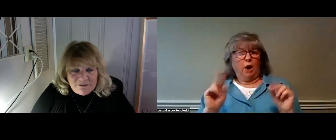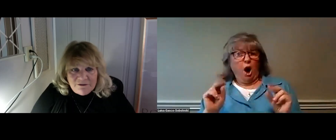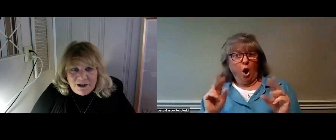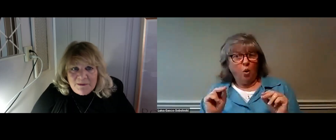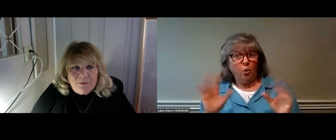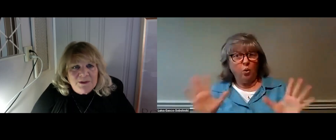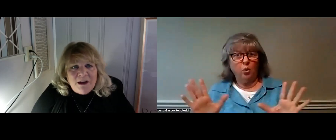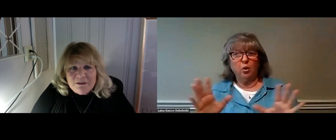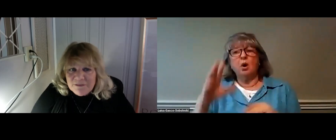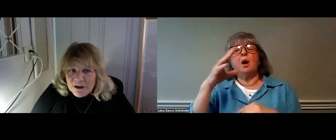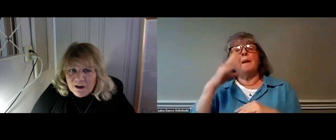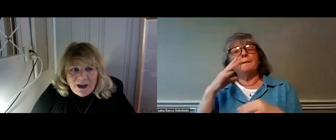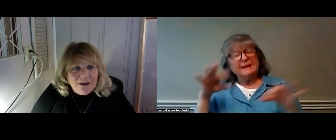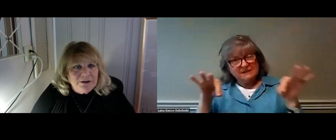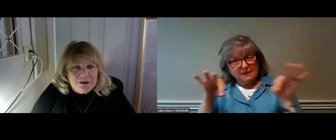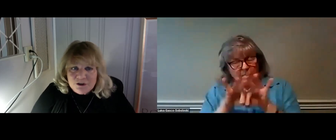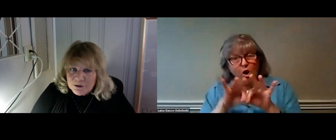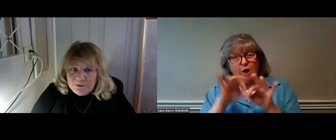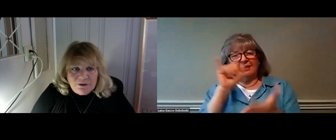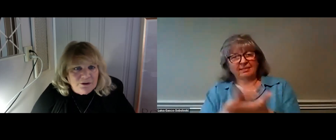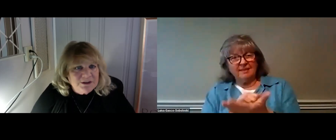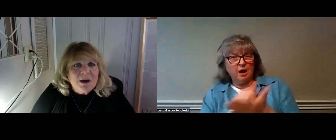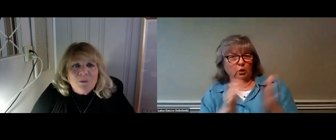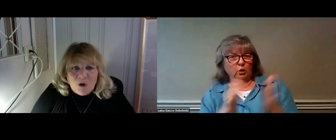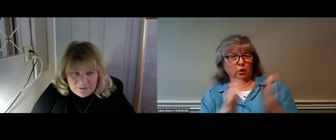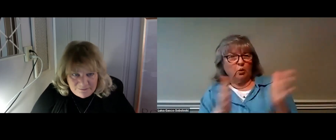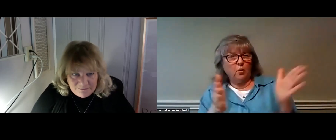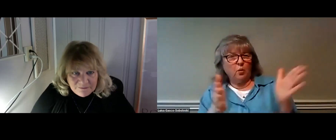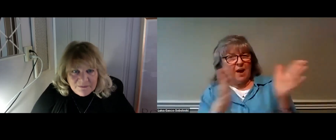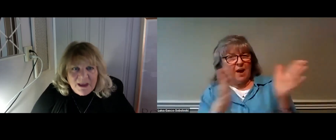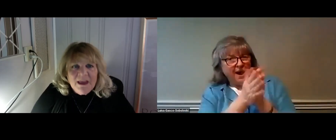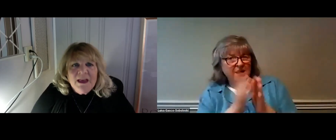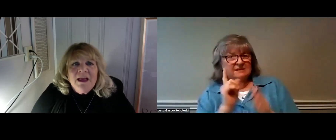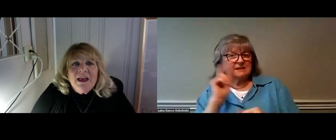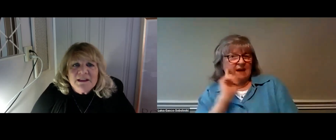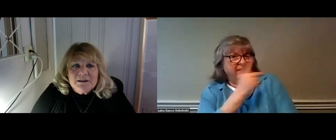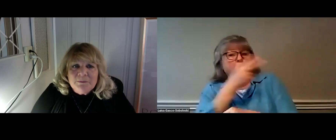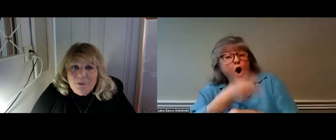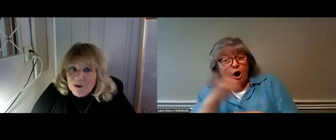environment without a VRI or an interpreter or someone. It's important